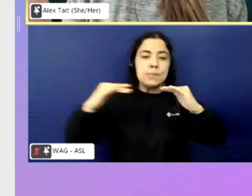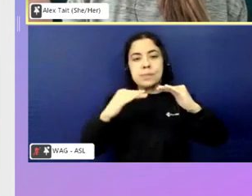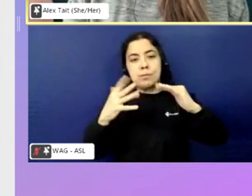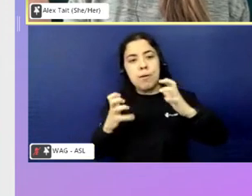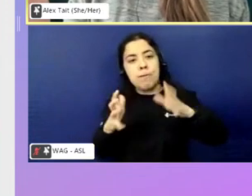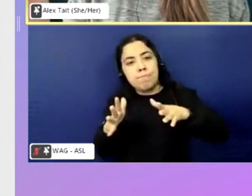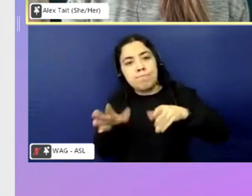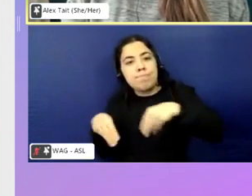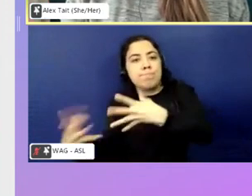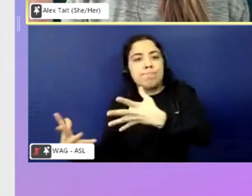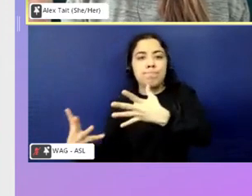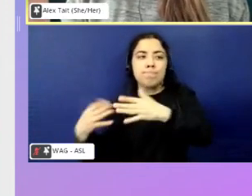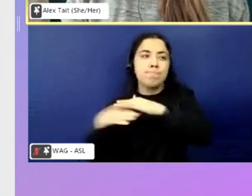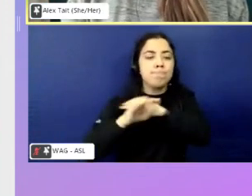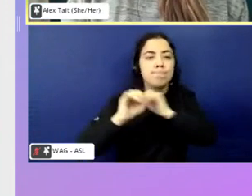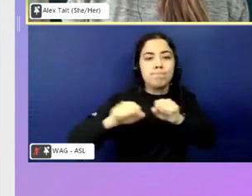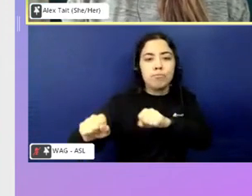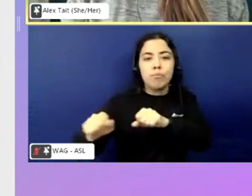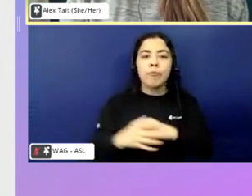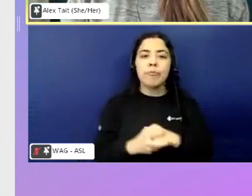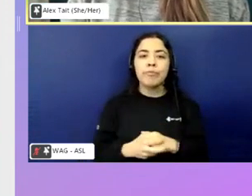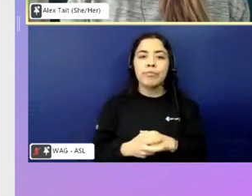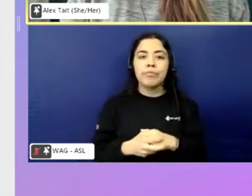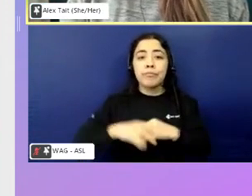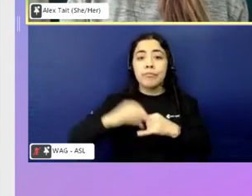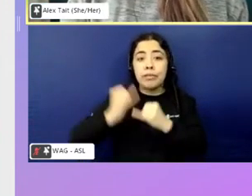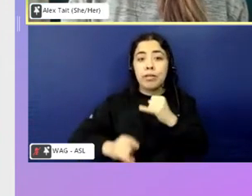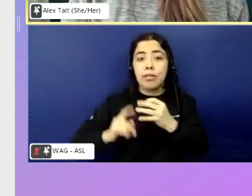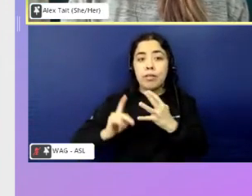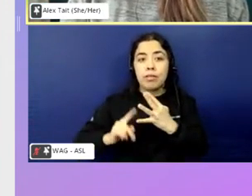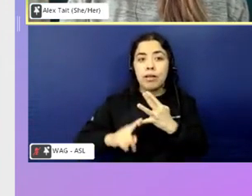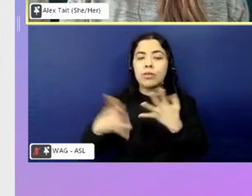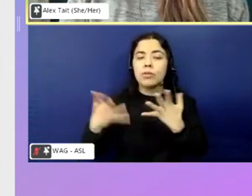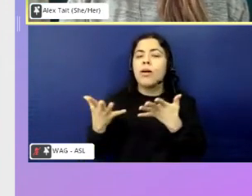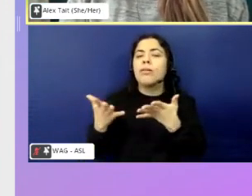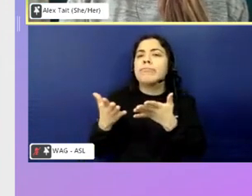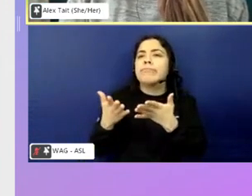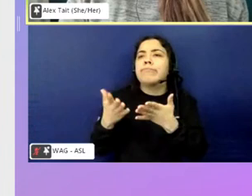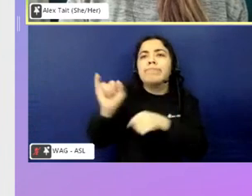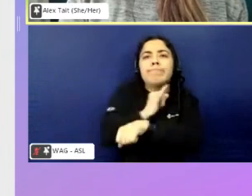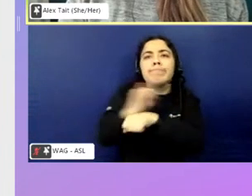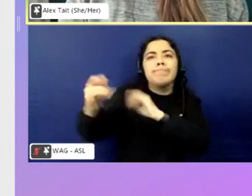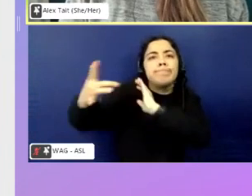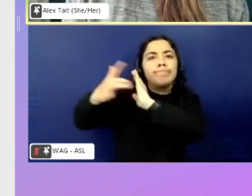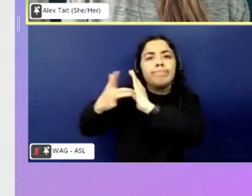better is an industry. And what seniors are asking for.